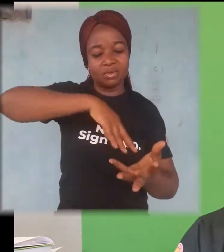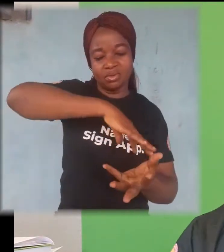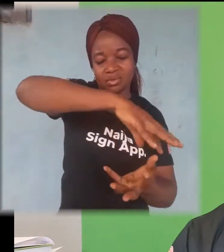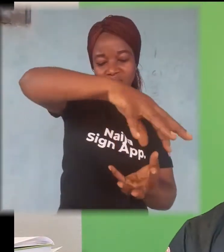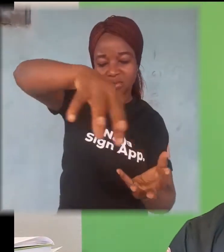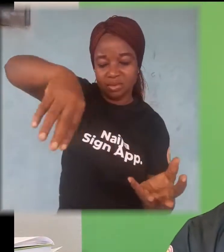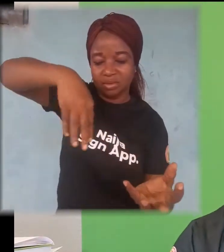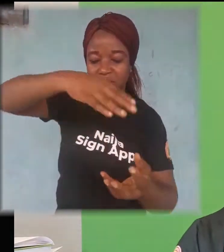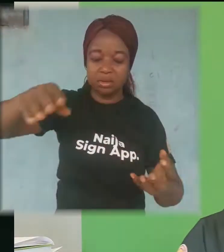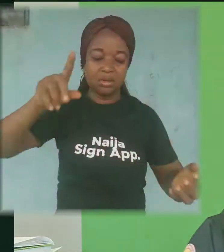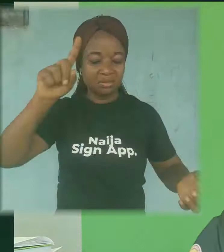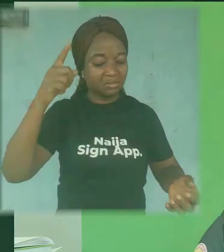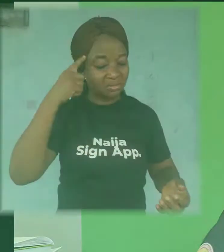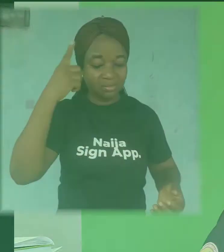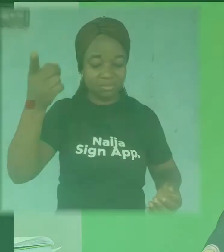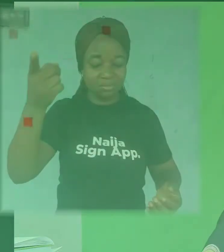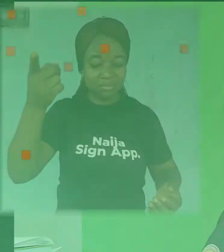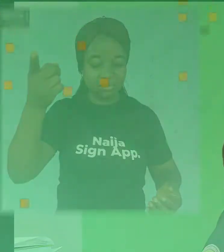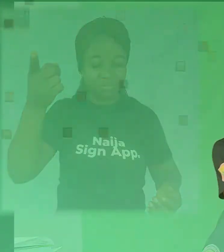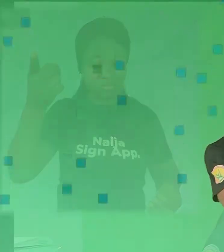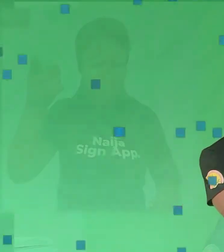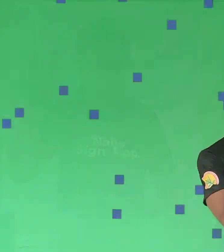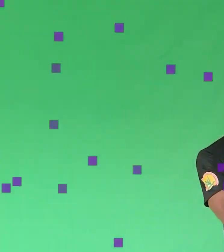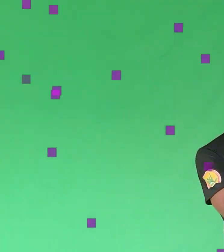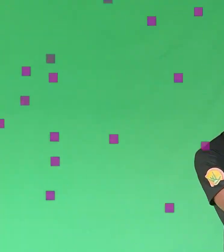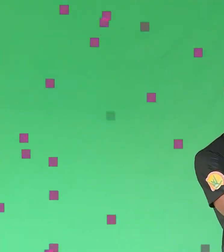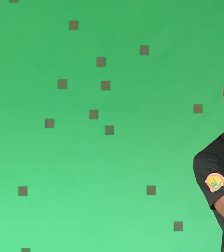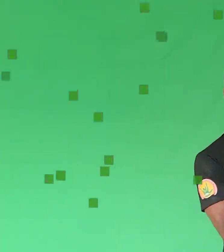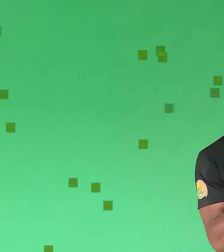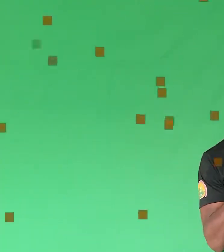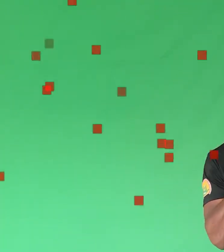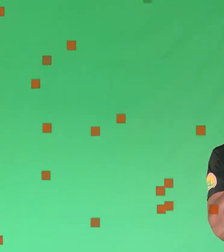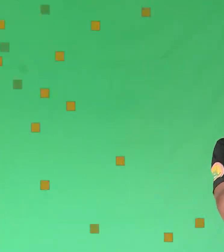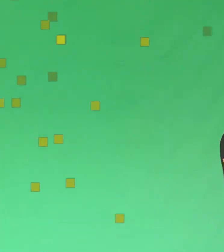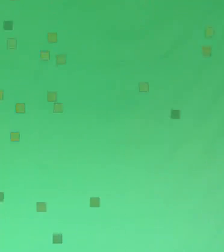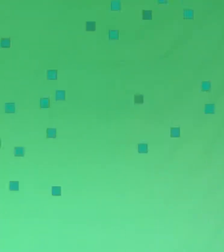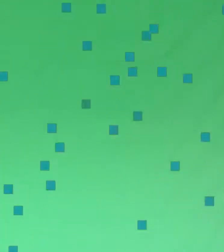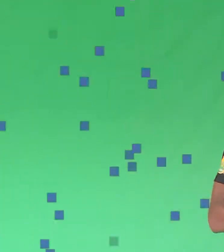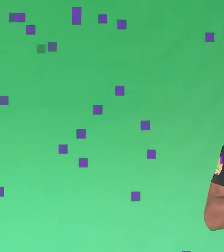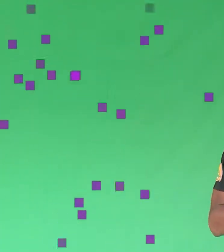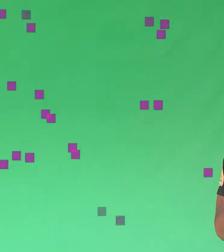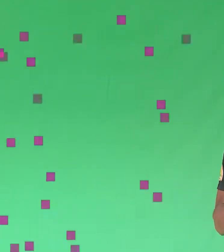the word signed language as opposed to sign language